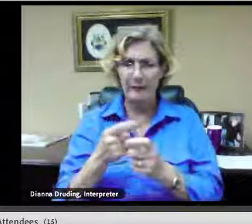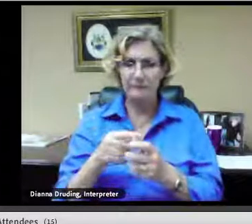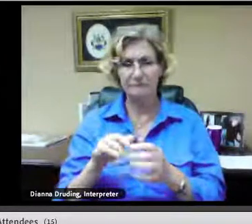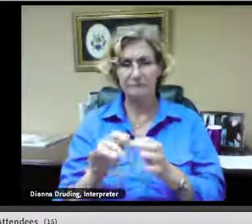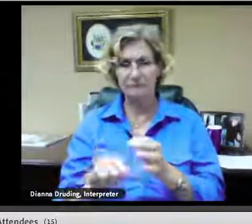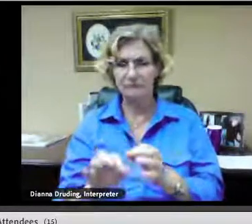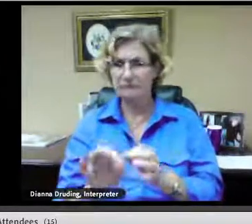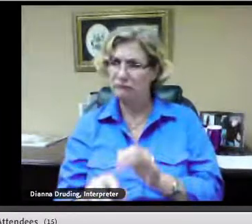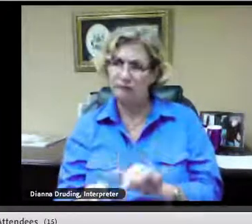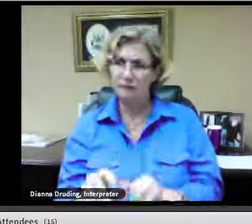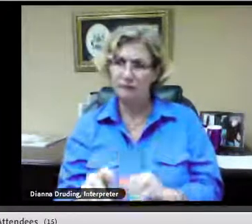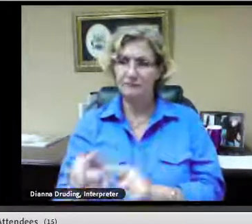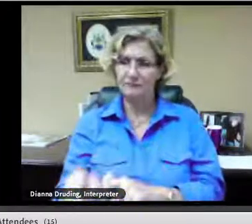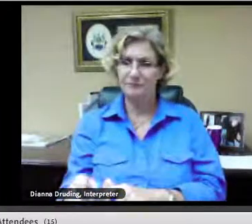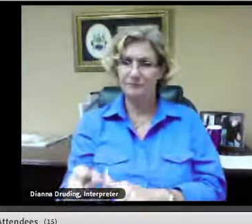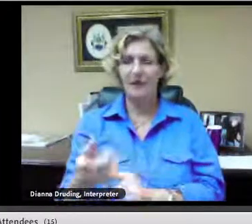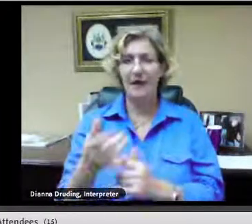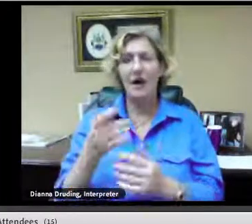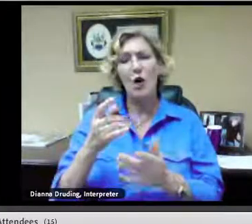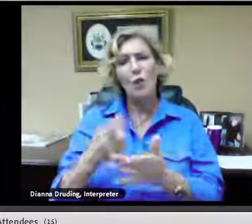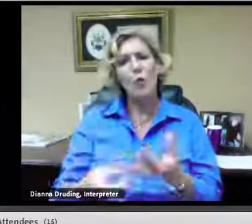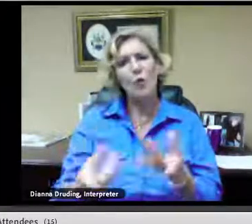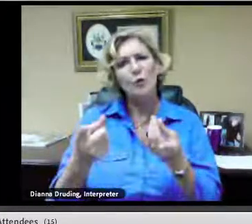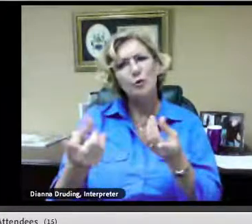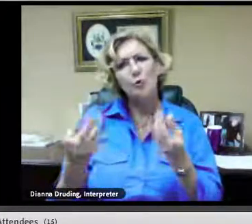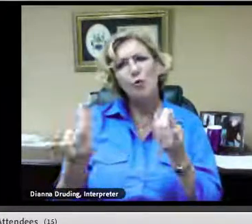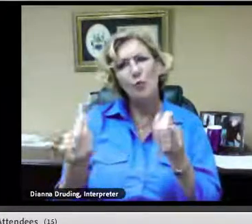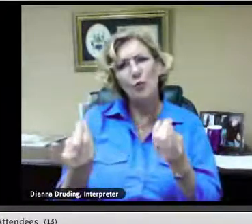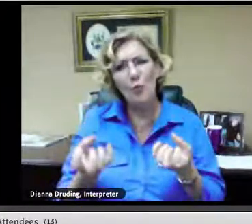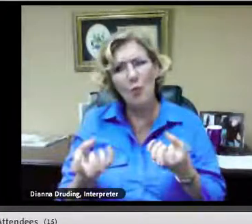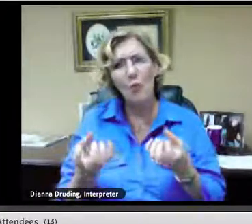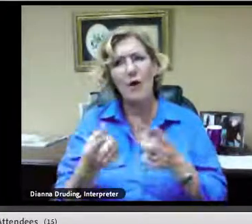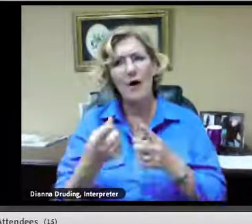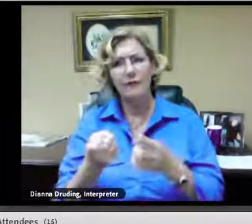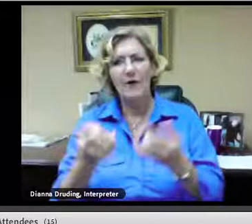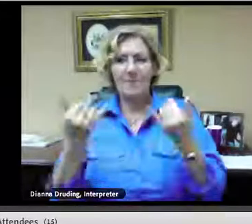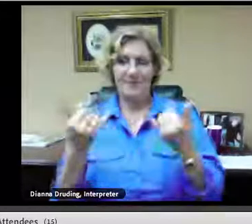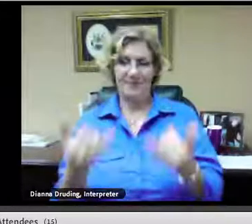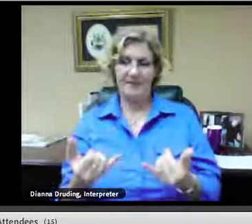figure out what you want to gain from this webinar, or why are you attending,